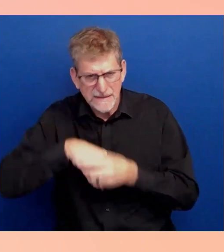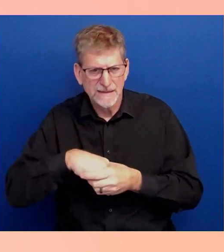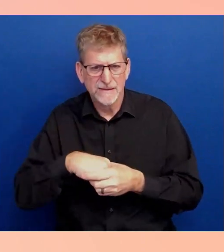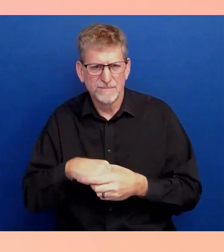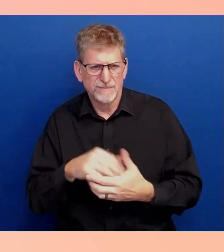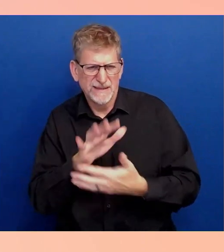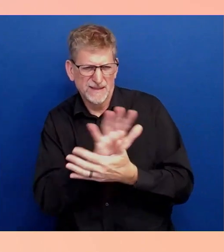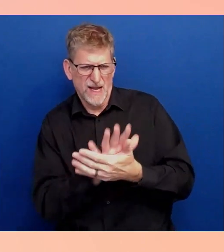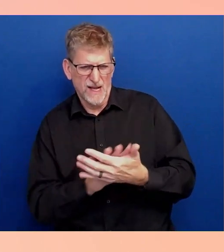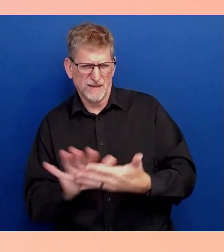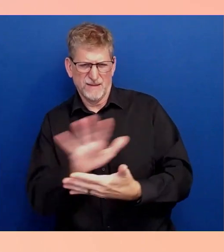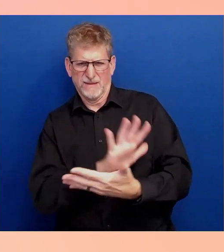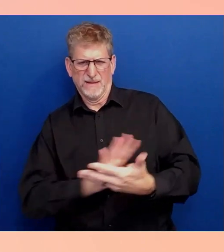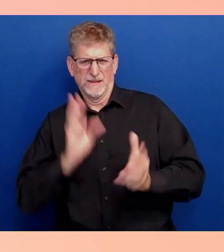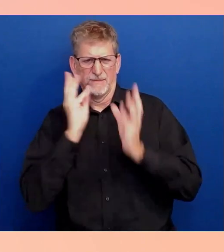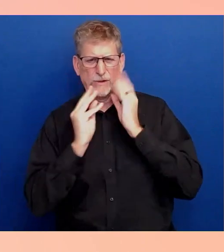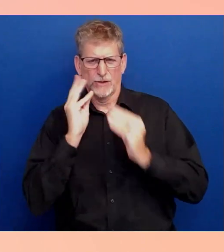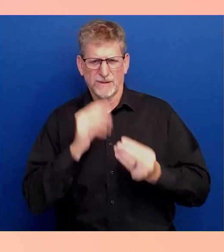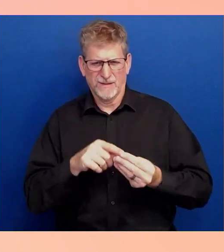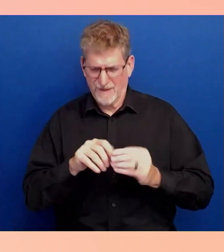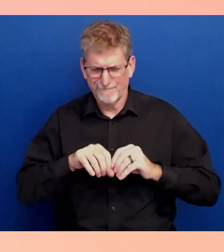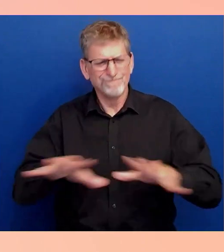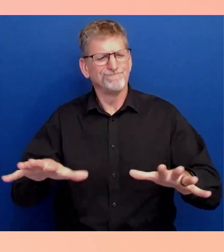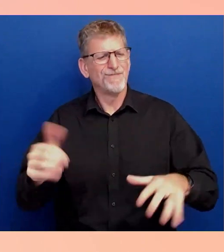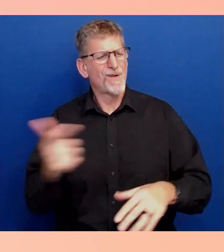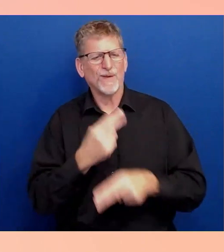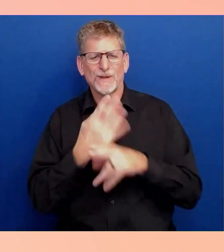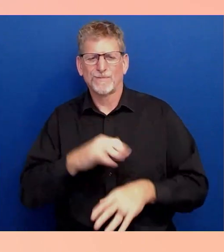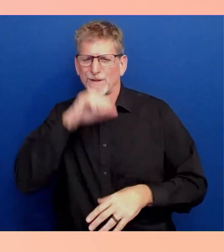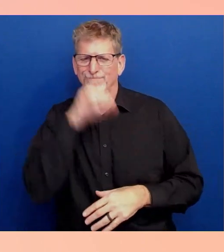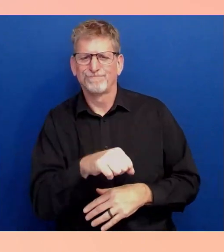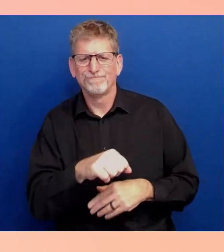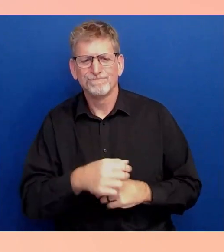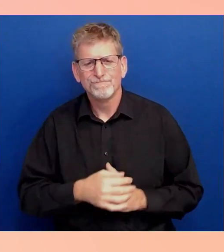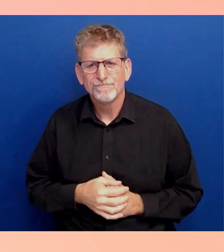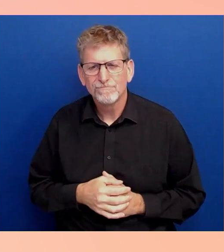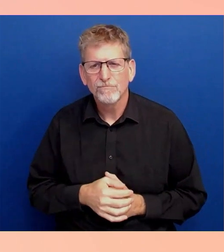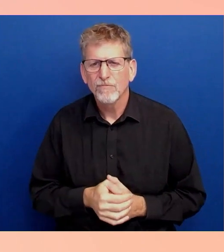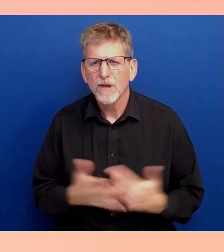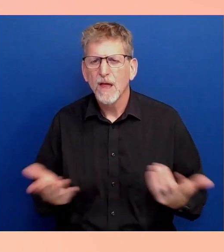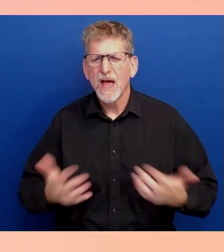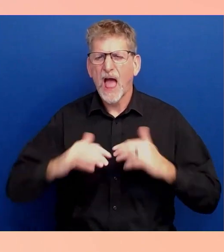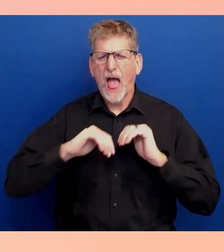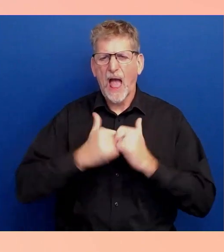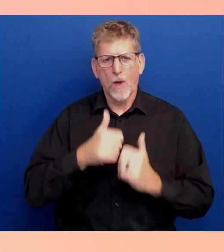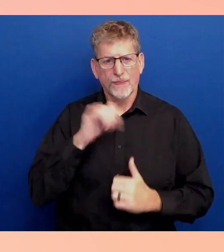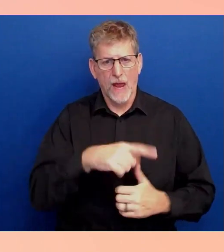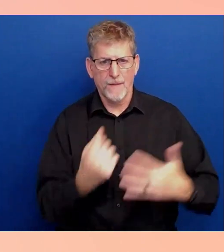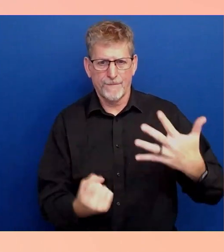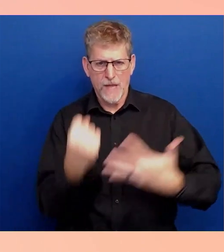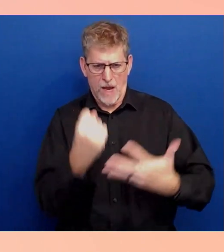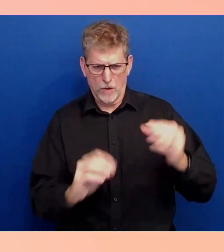How do we prioritize that and deliver the best experience possible? One example is testing features with